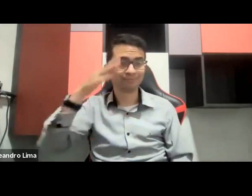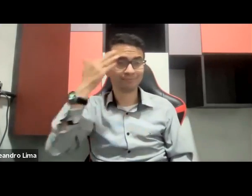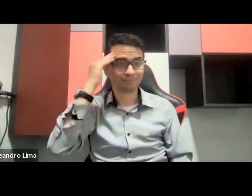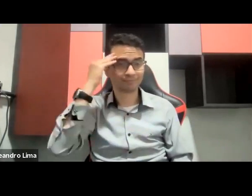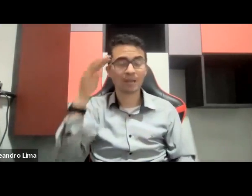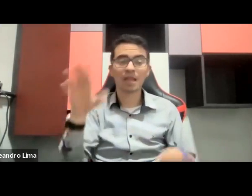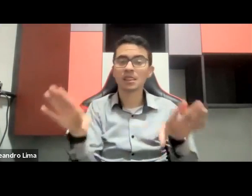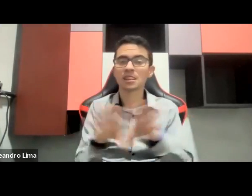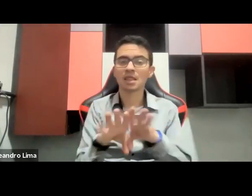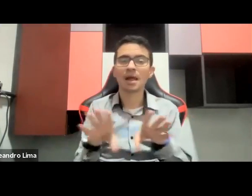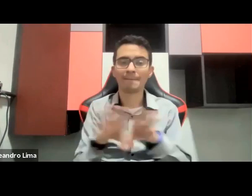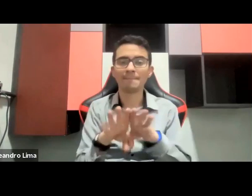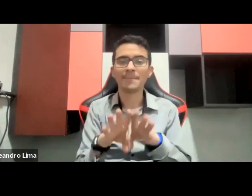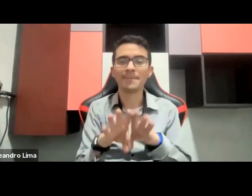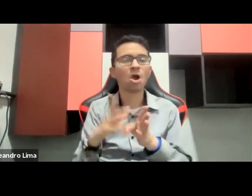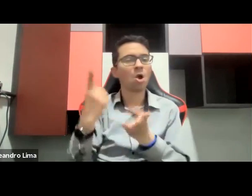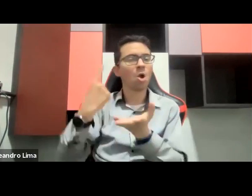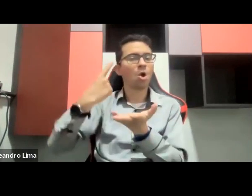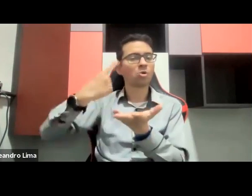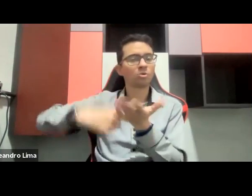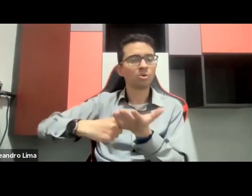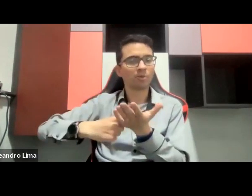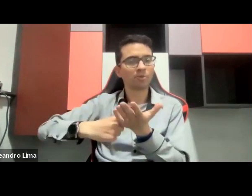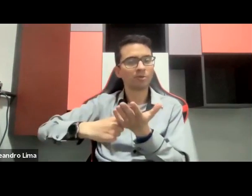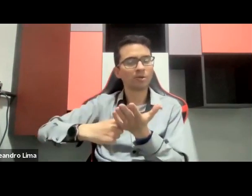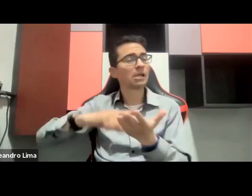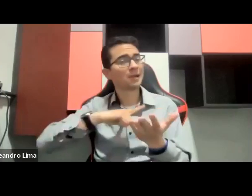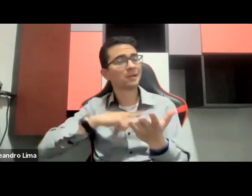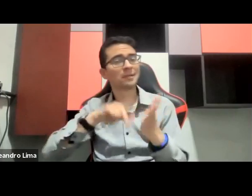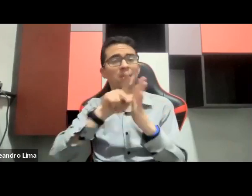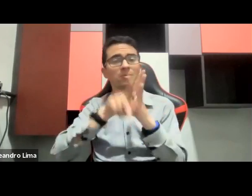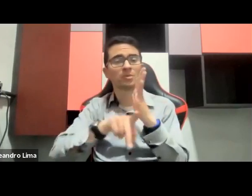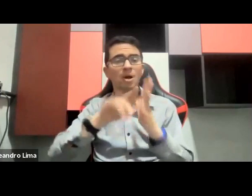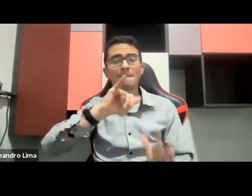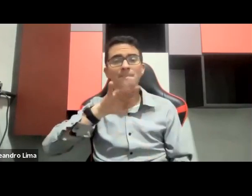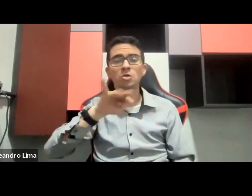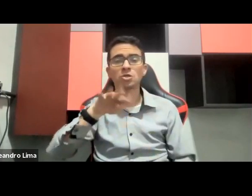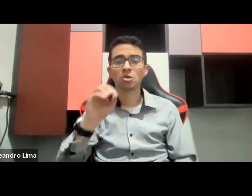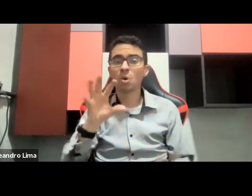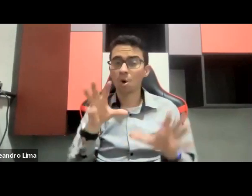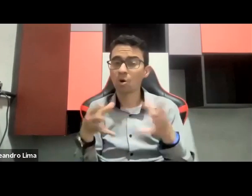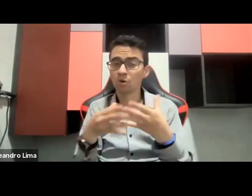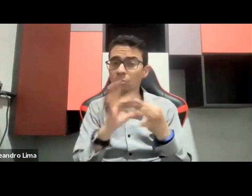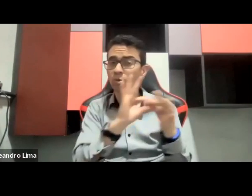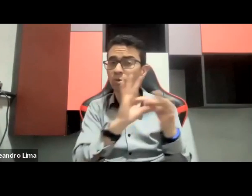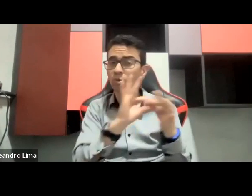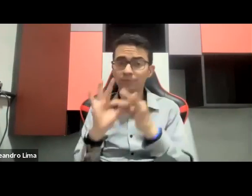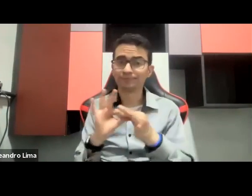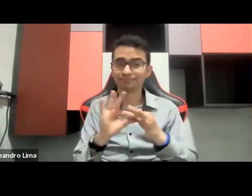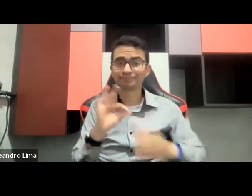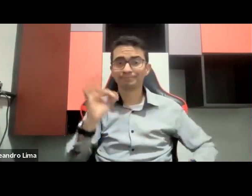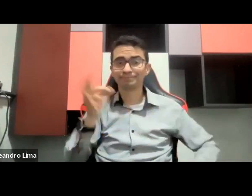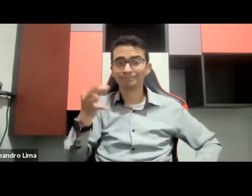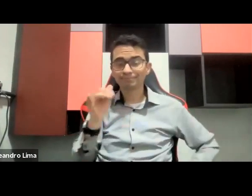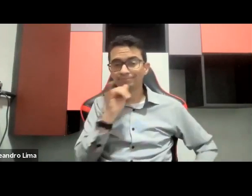And finally, commitment to finally, commitment to add join, bro. oject to realize oject to realize the old oject to realize the object IDea to realize the object IDea.